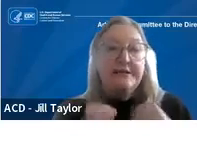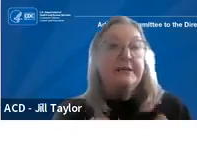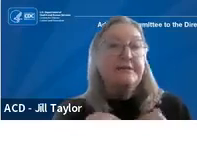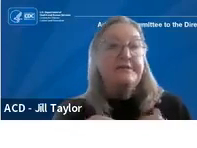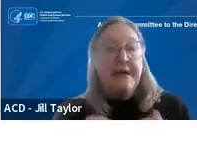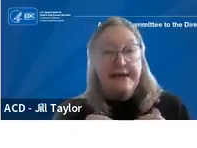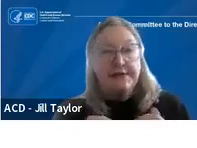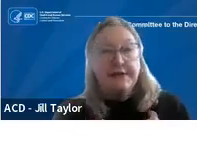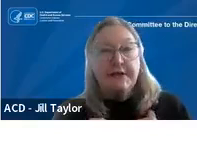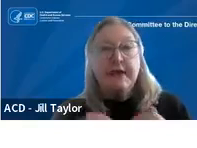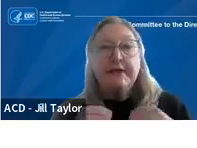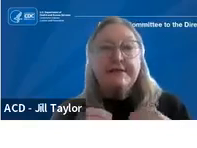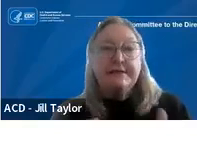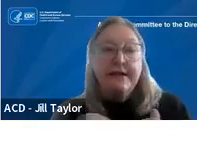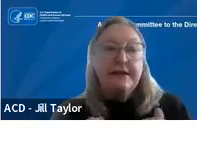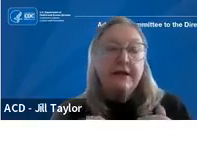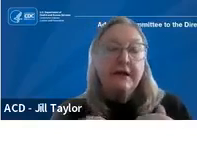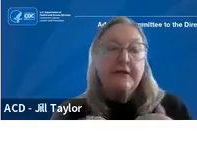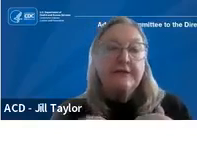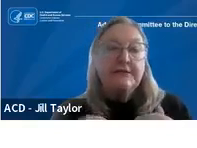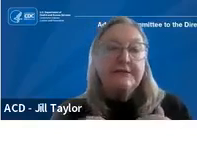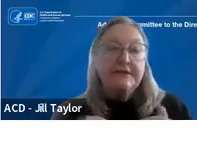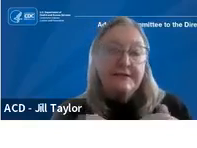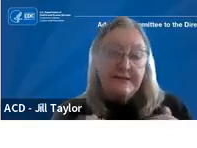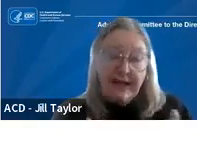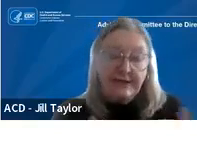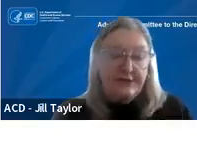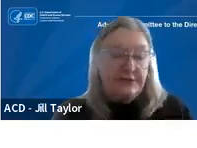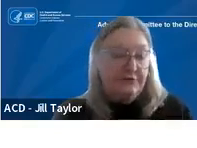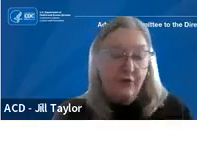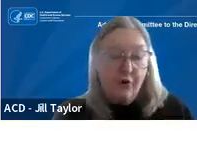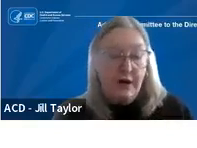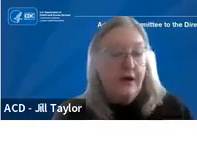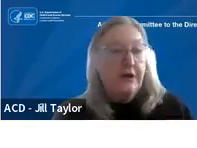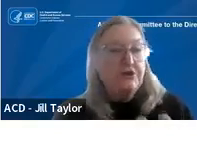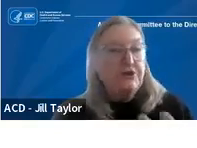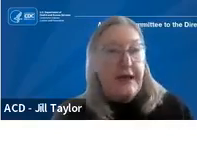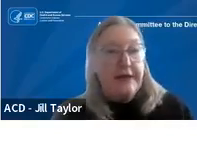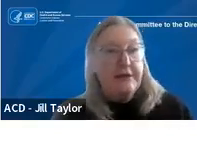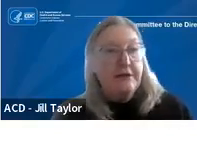a set of standards that set standards for training